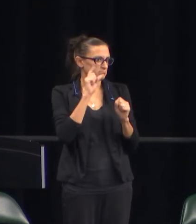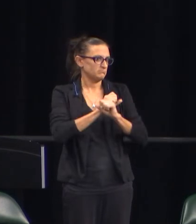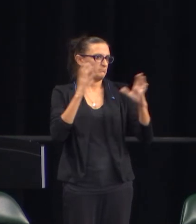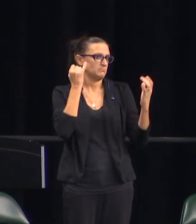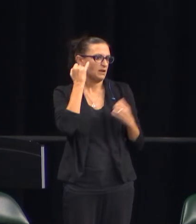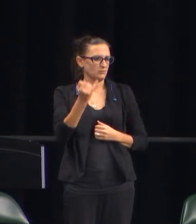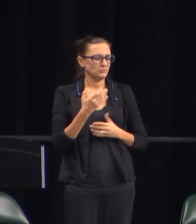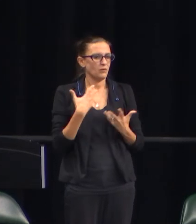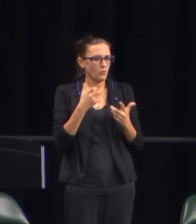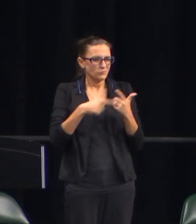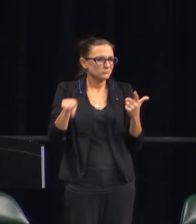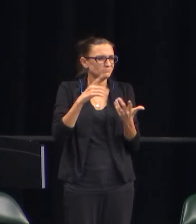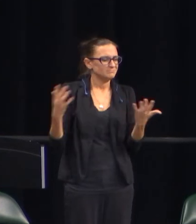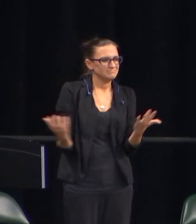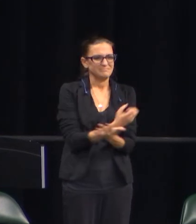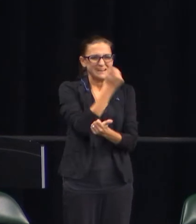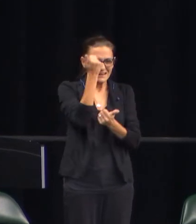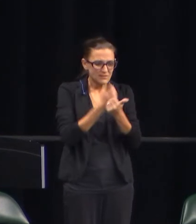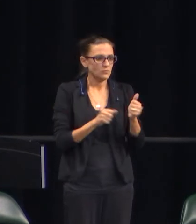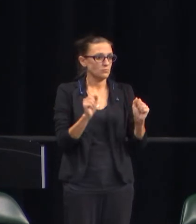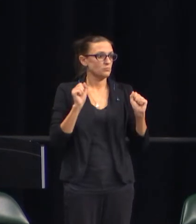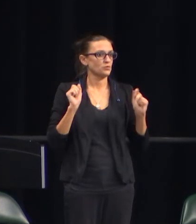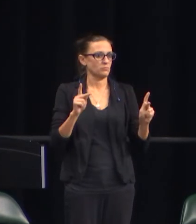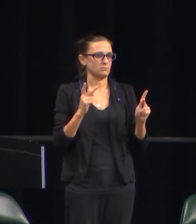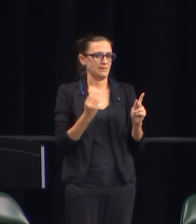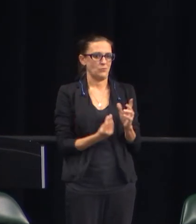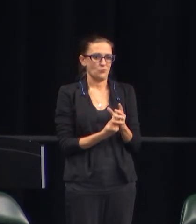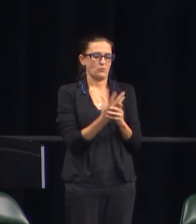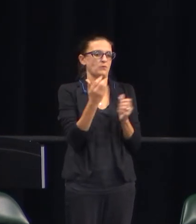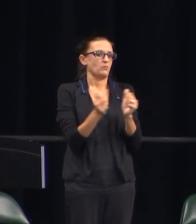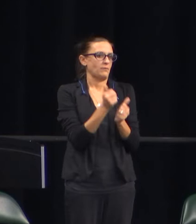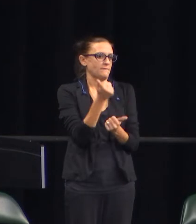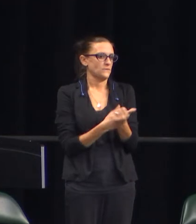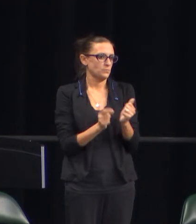Take every opportunity and grow with each moment.